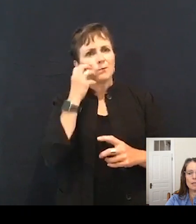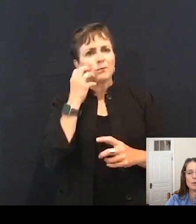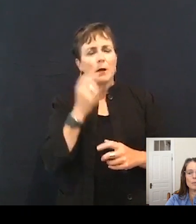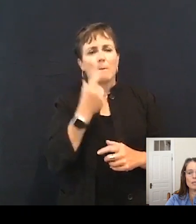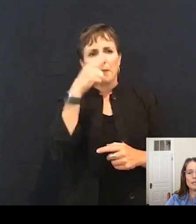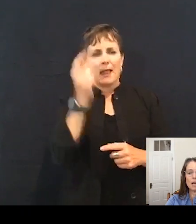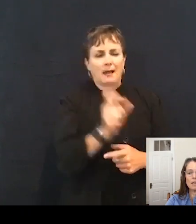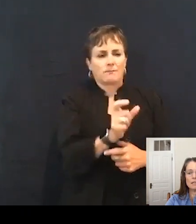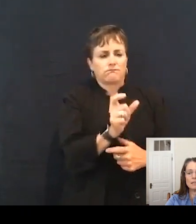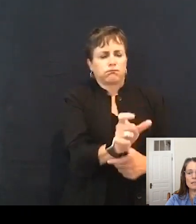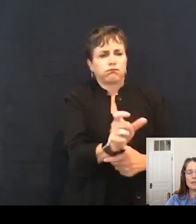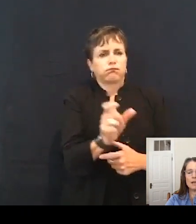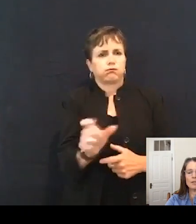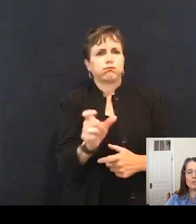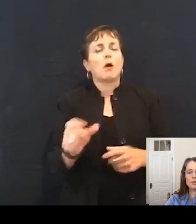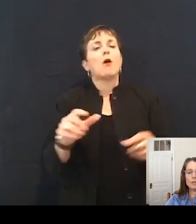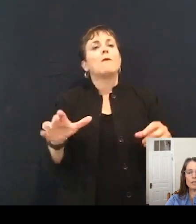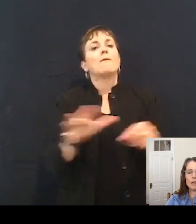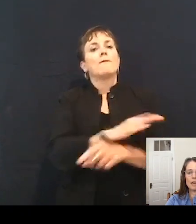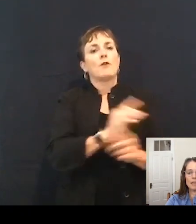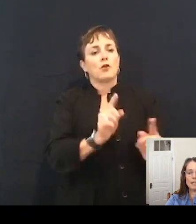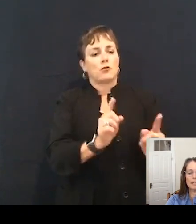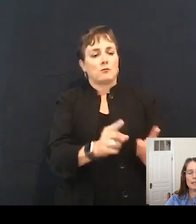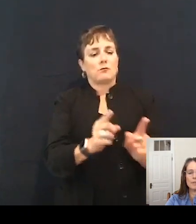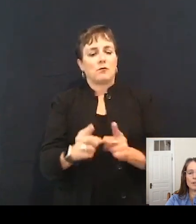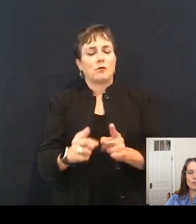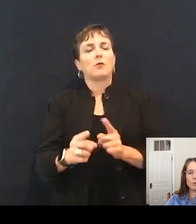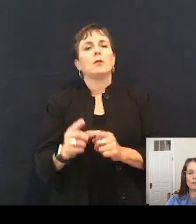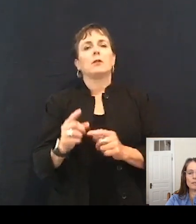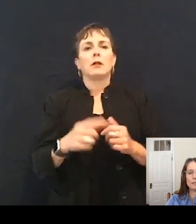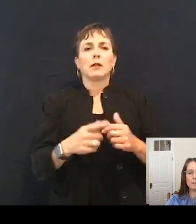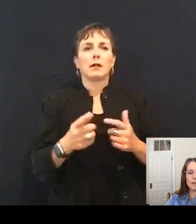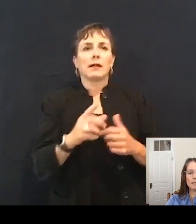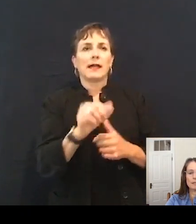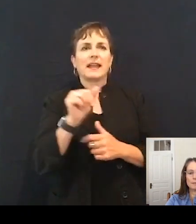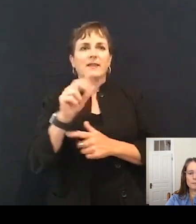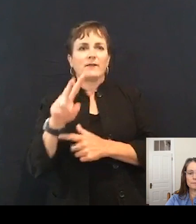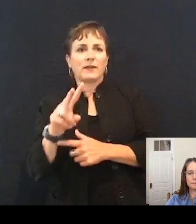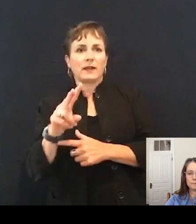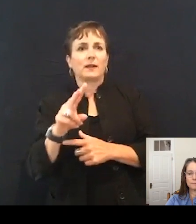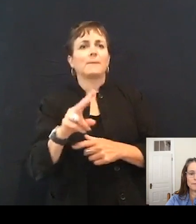not in the untreated eye of USH1C mice.